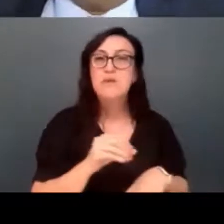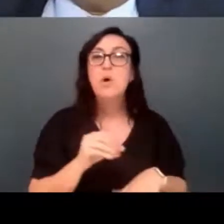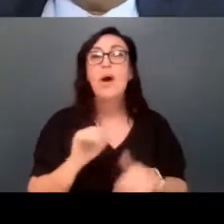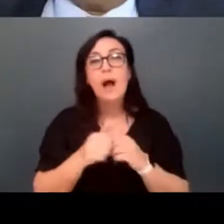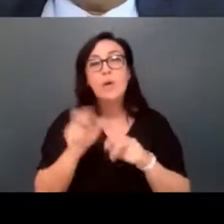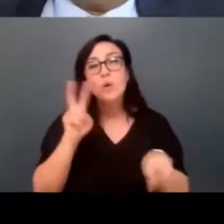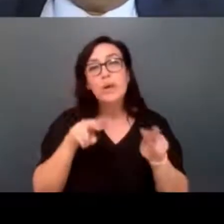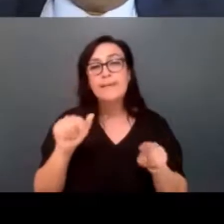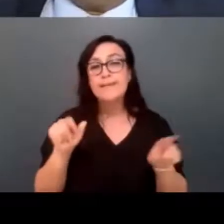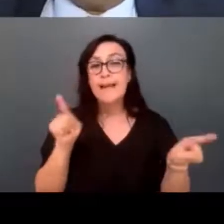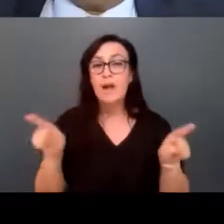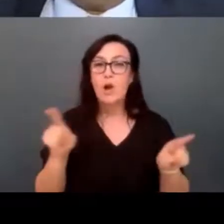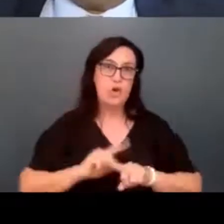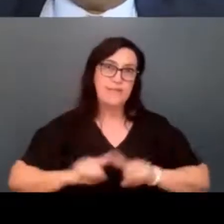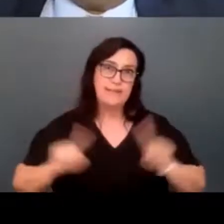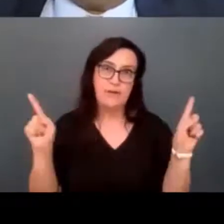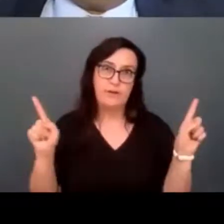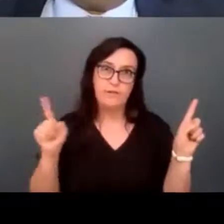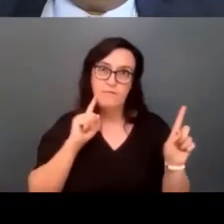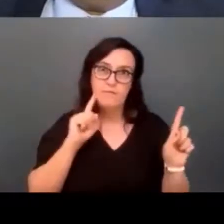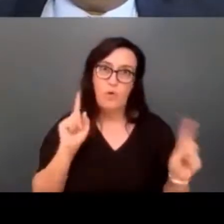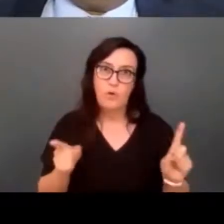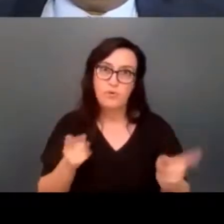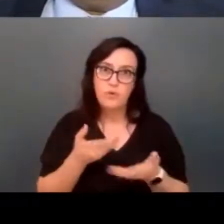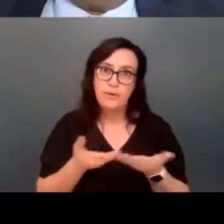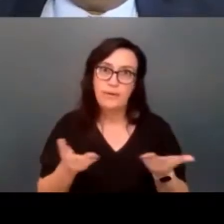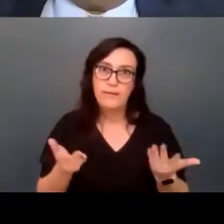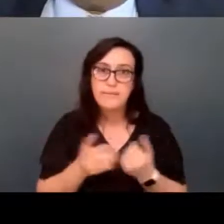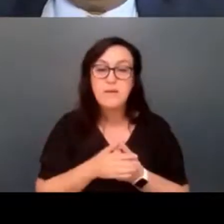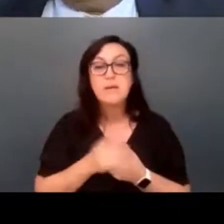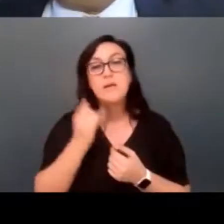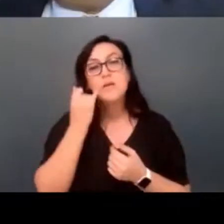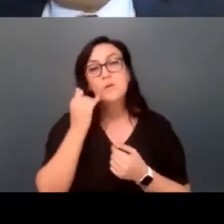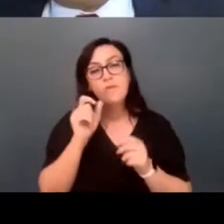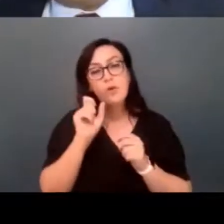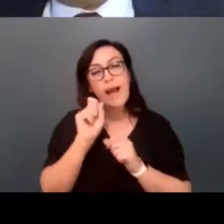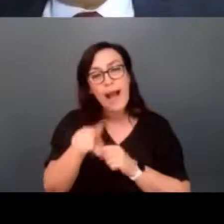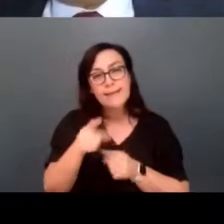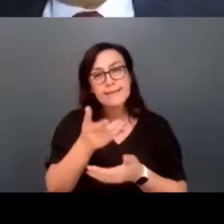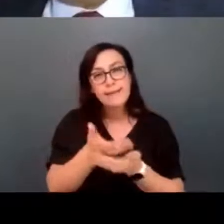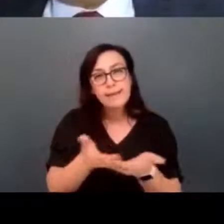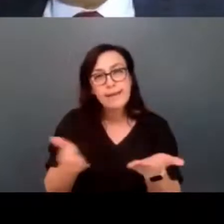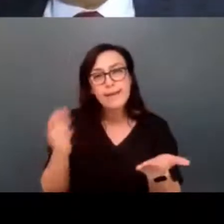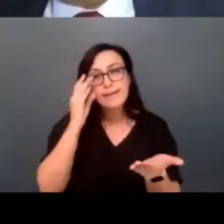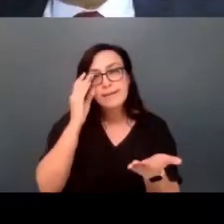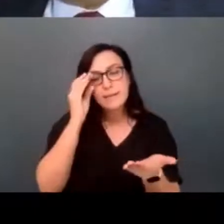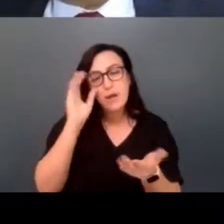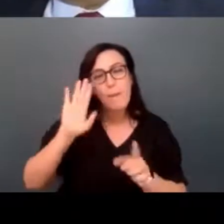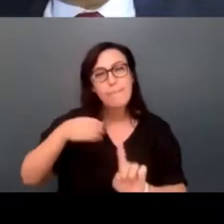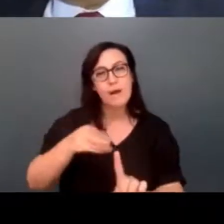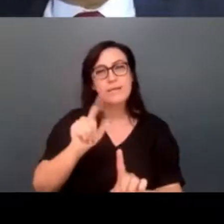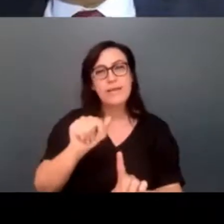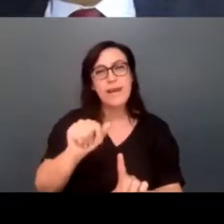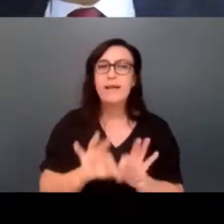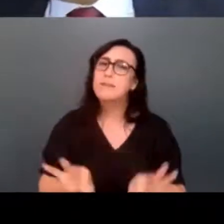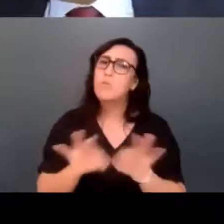In both of those circumstances and so when you're asking questions around data, it's important to think about which of these types of